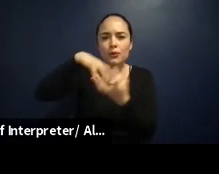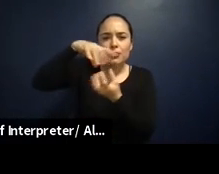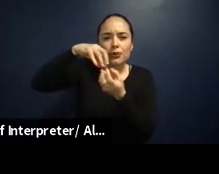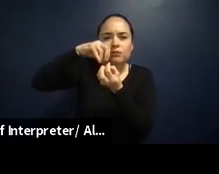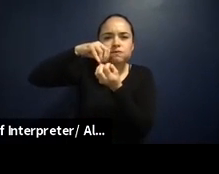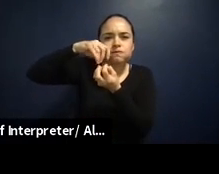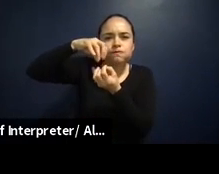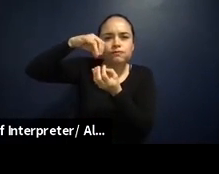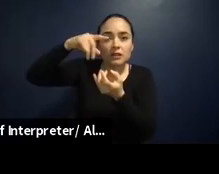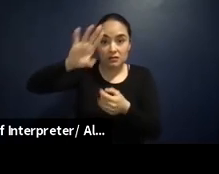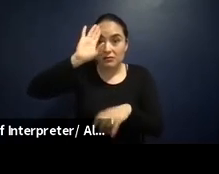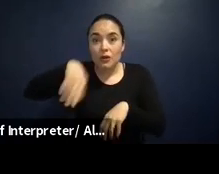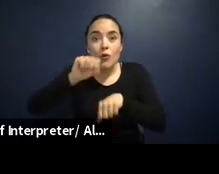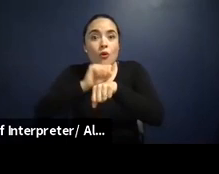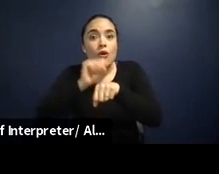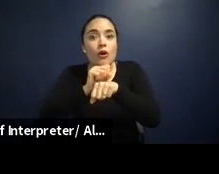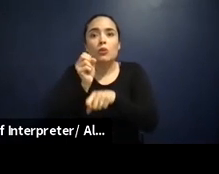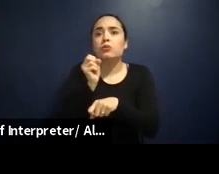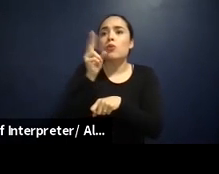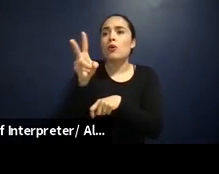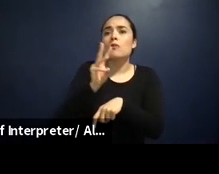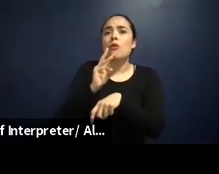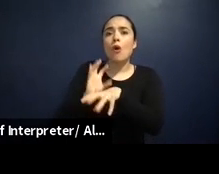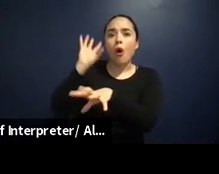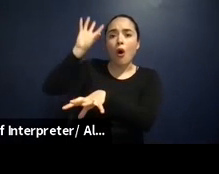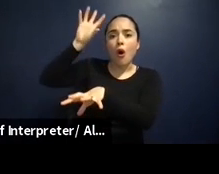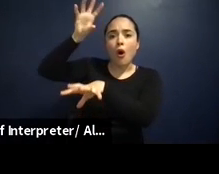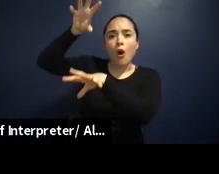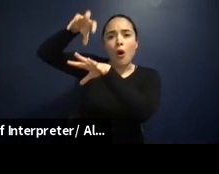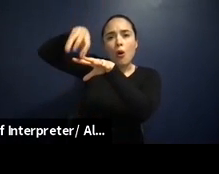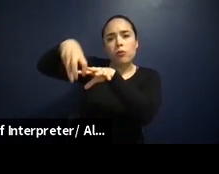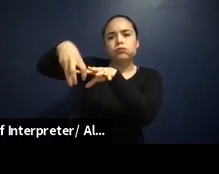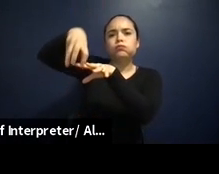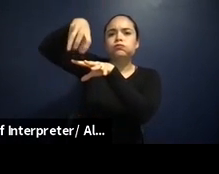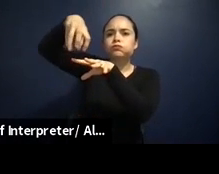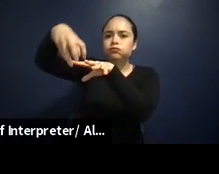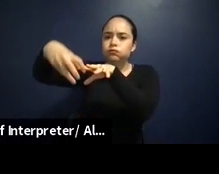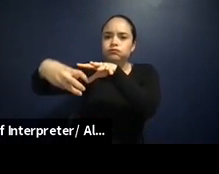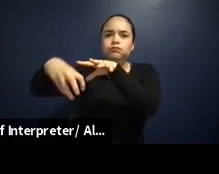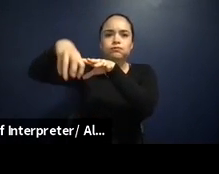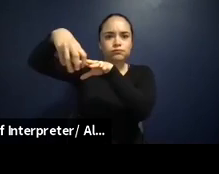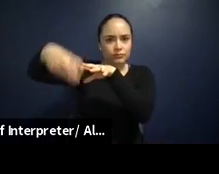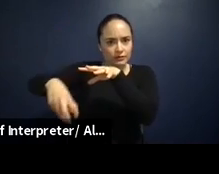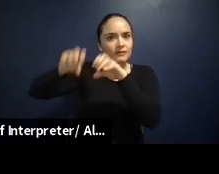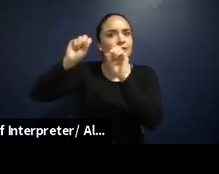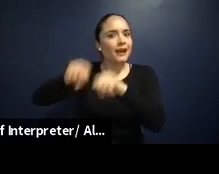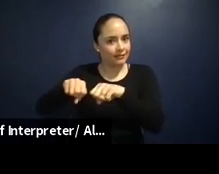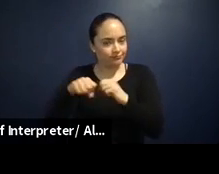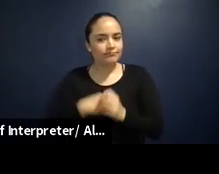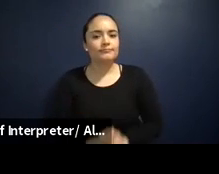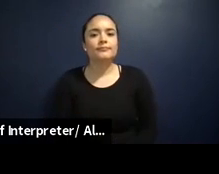love that you mentioned pumice. I'm gonna share the desktop again. So I have this piece right here,